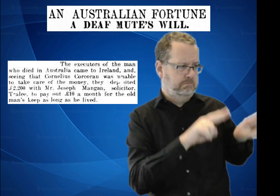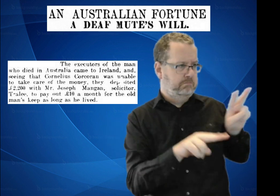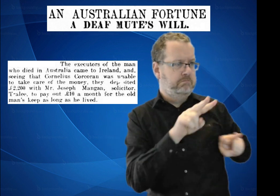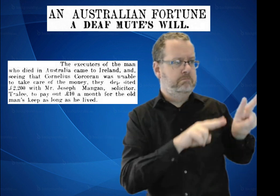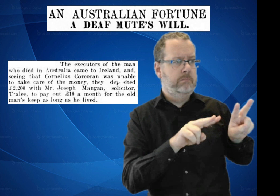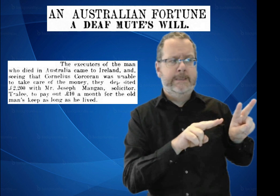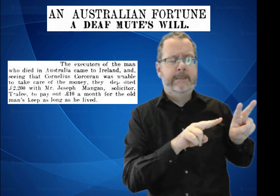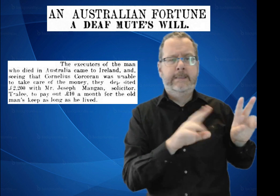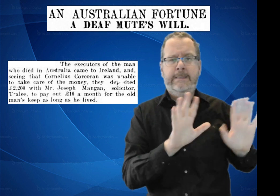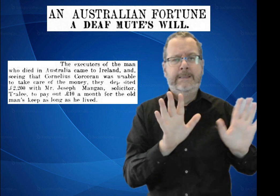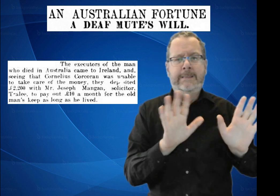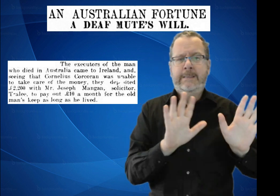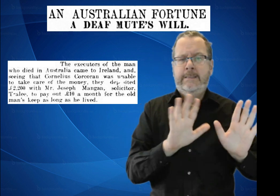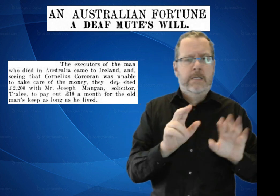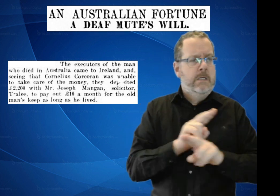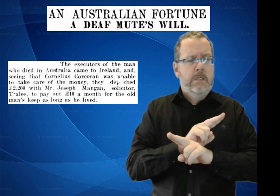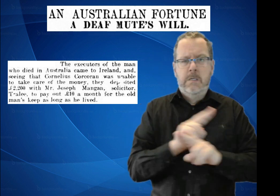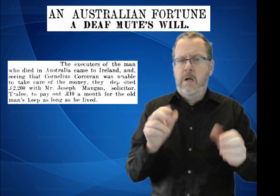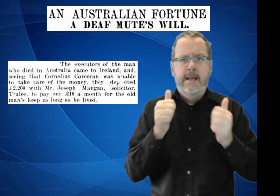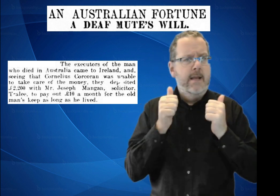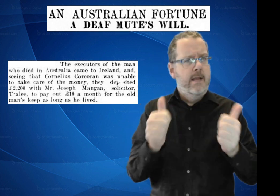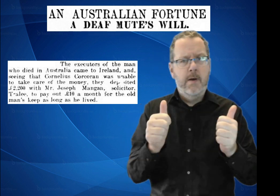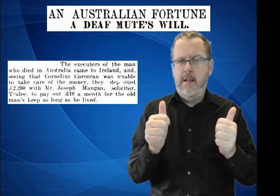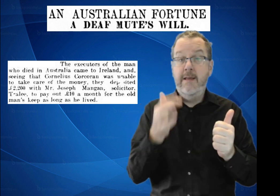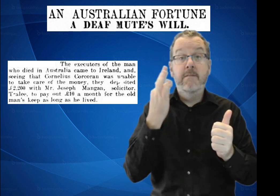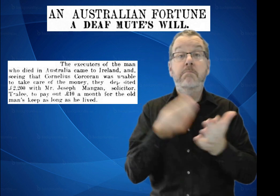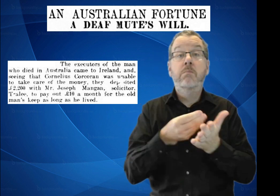but found that he "was unable to take care of the money".